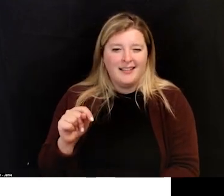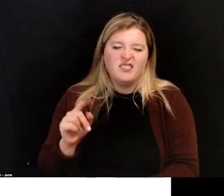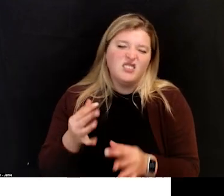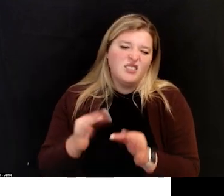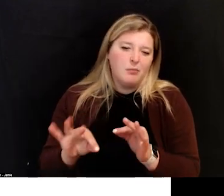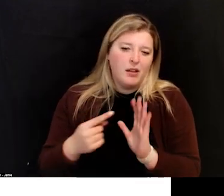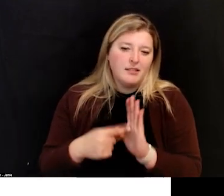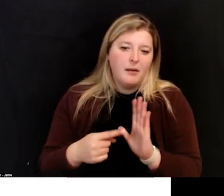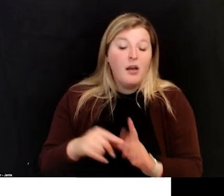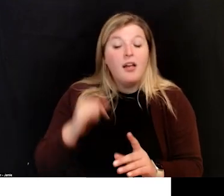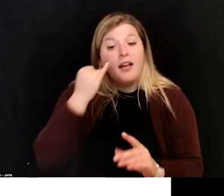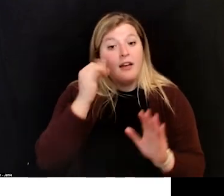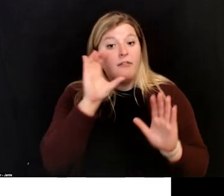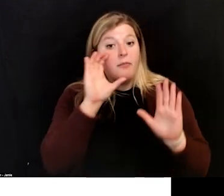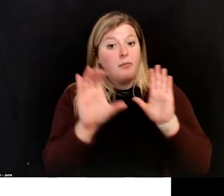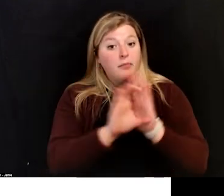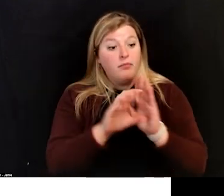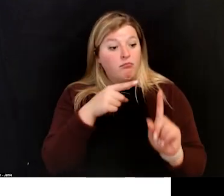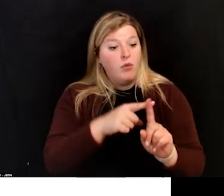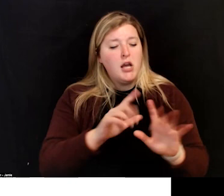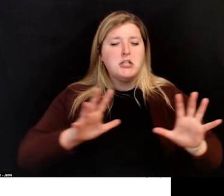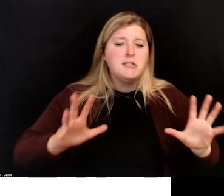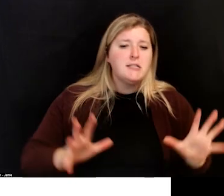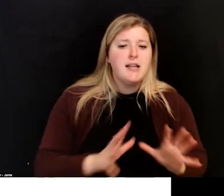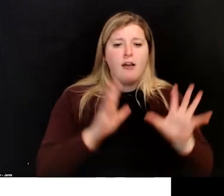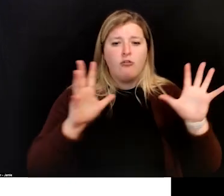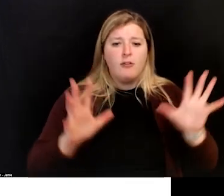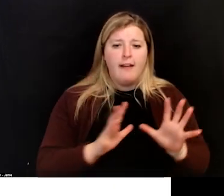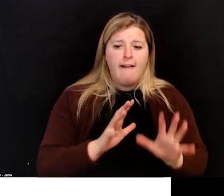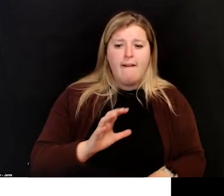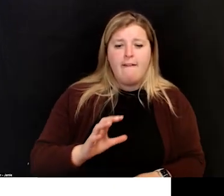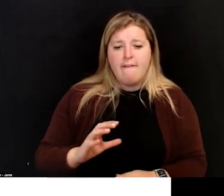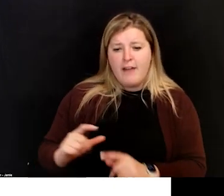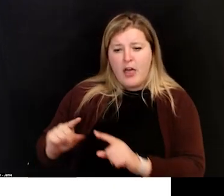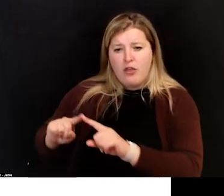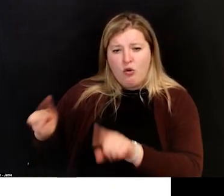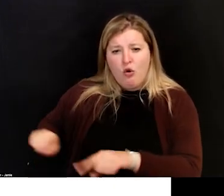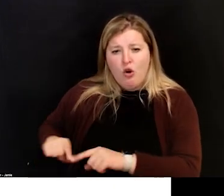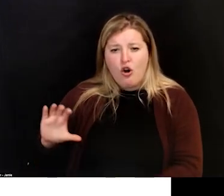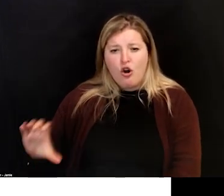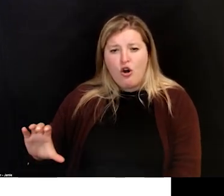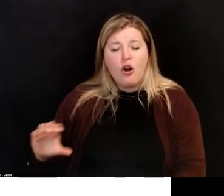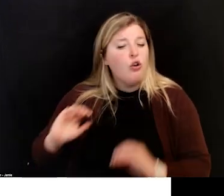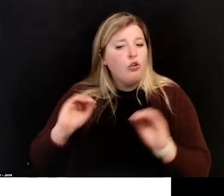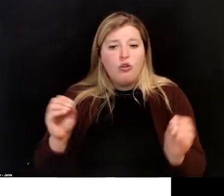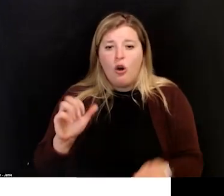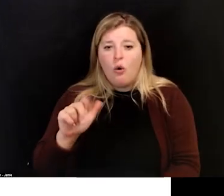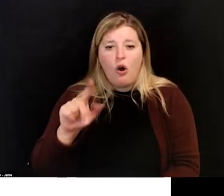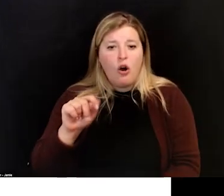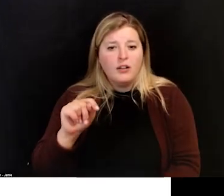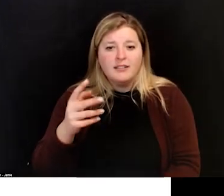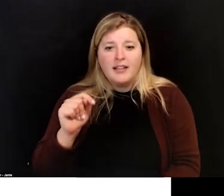An image that is fairly decorative out in the corner of something that doesn't have alt text has a much lower impact than an icon